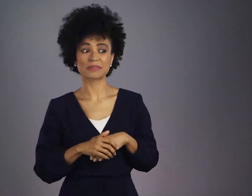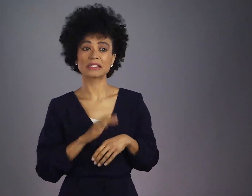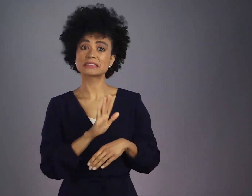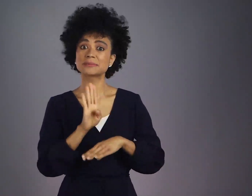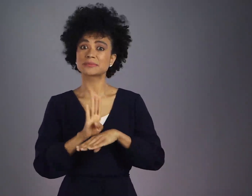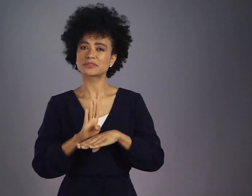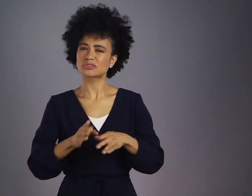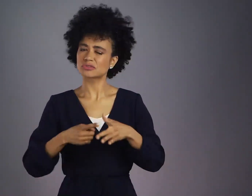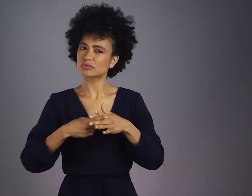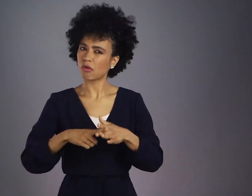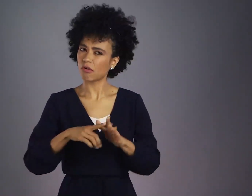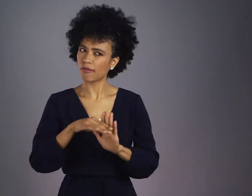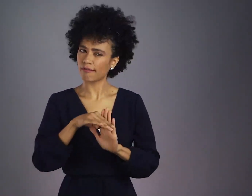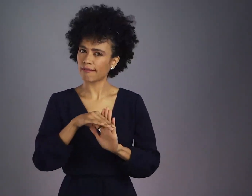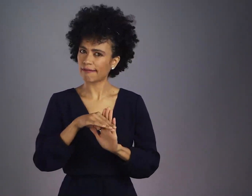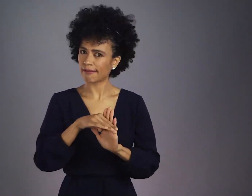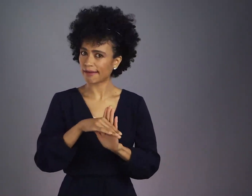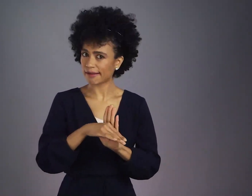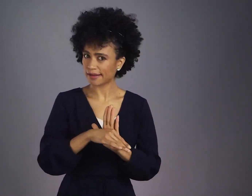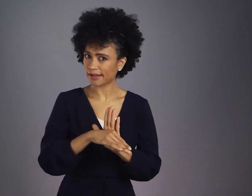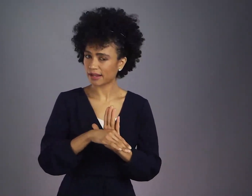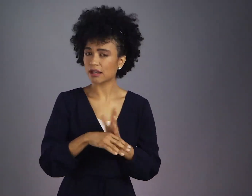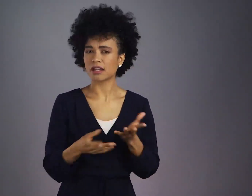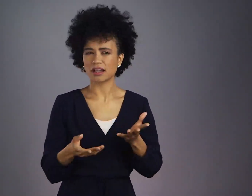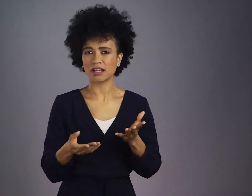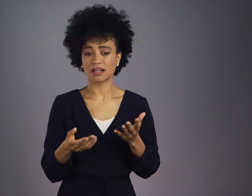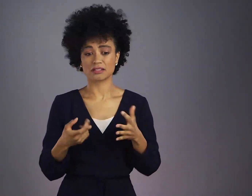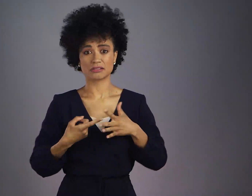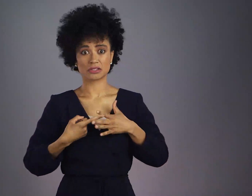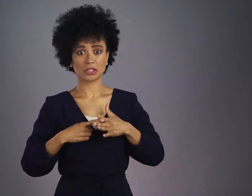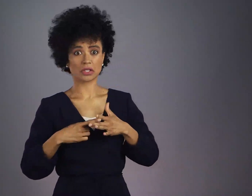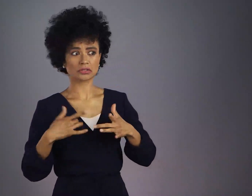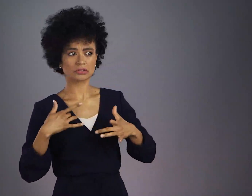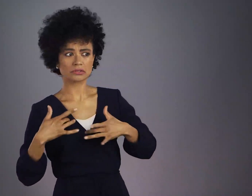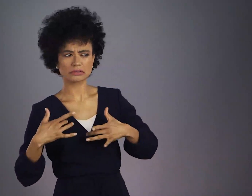Maybe he is beginning to lose his friends. His business may suffer somewhat.